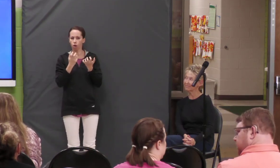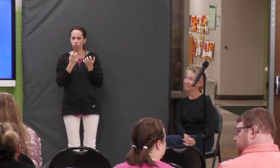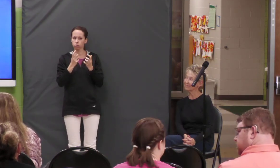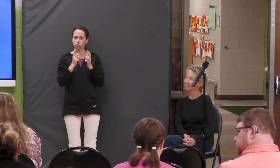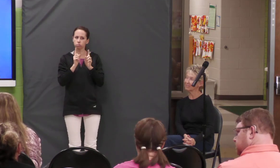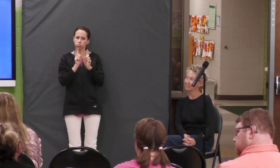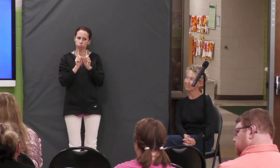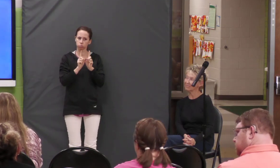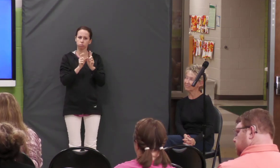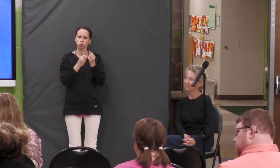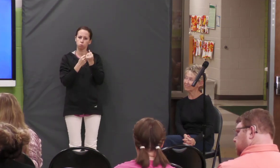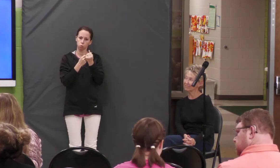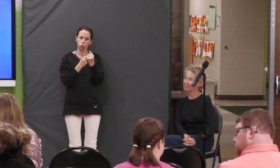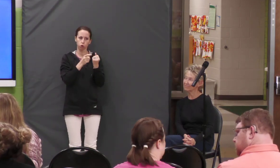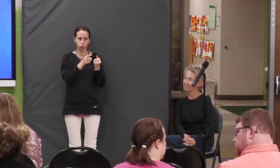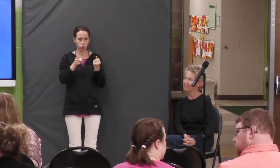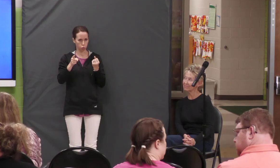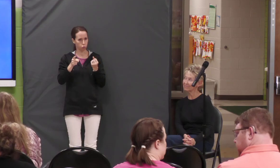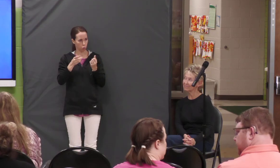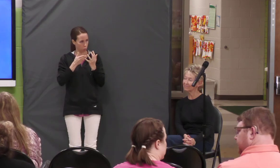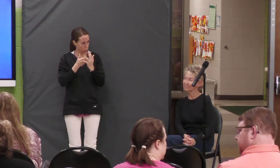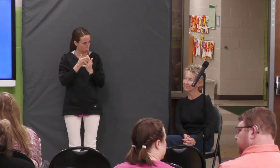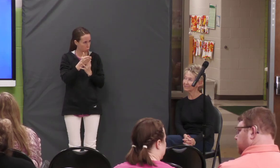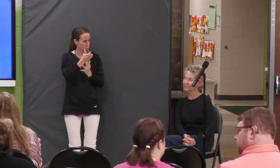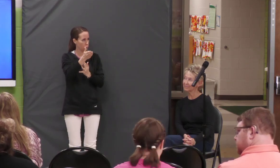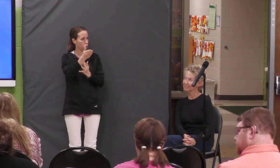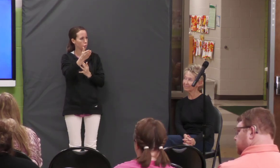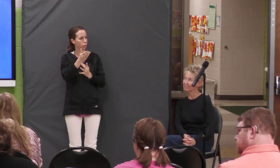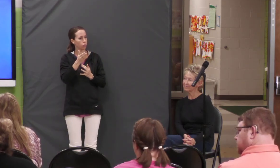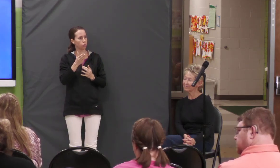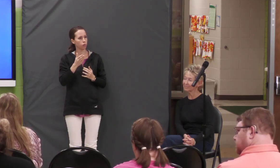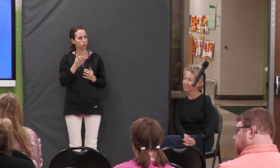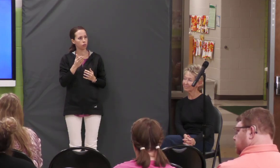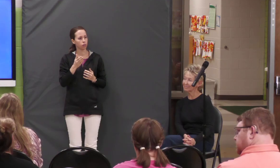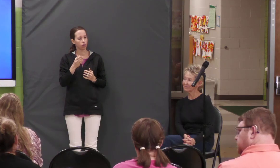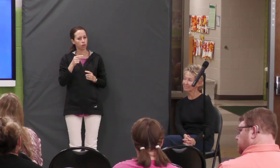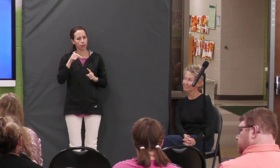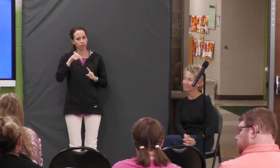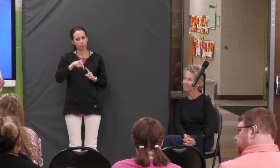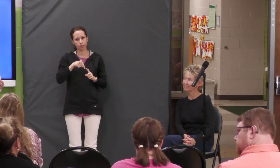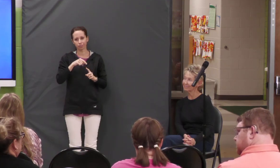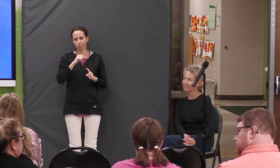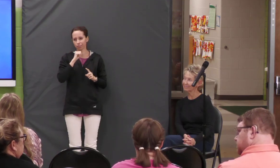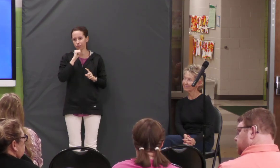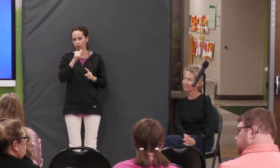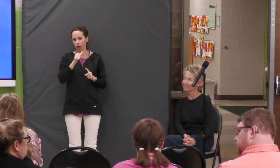you do that um I say it's a little bit out of our element so it's taking us a little time to get